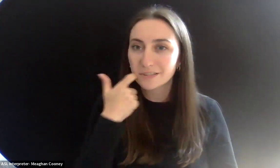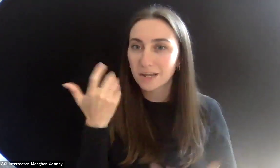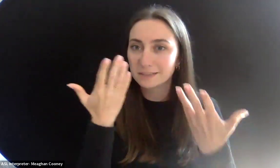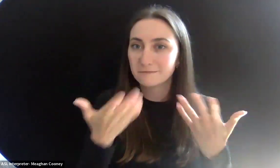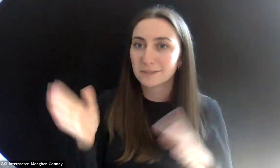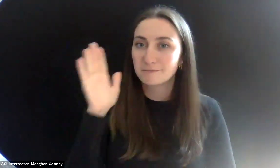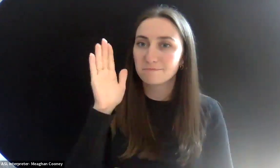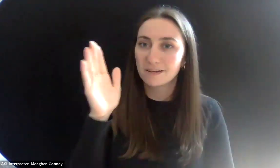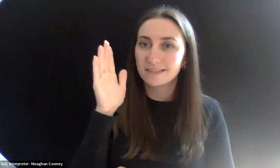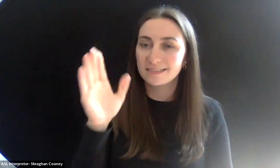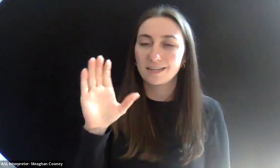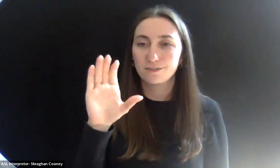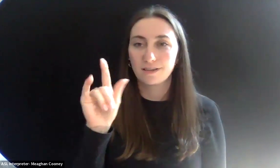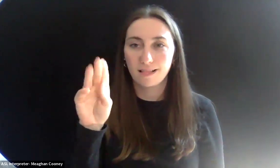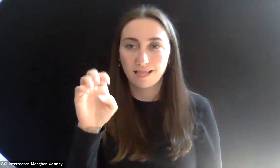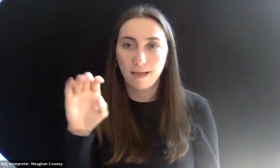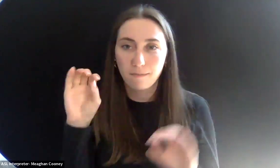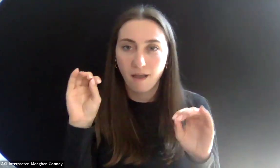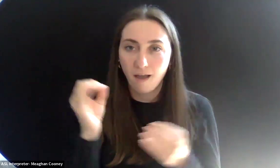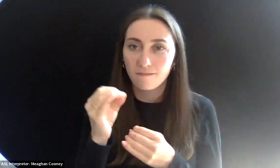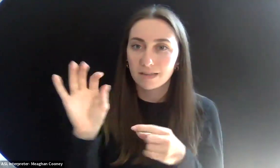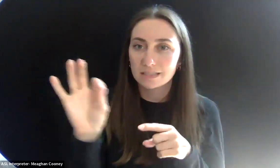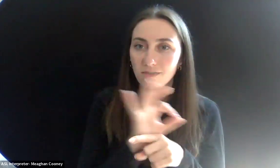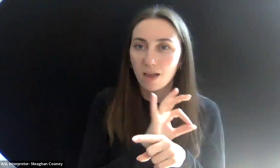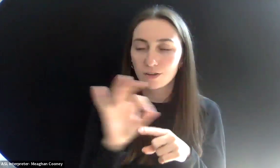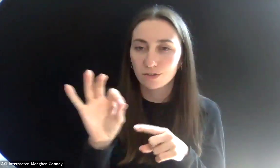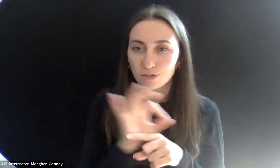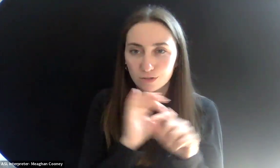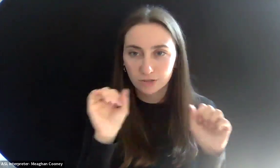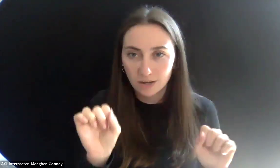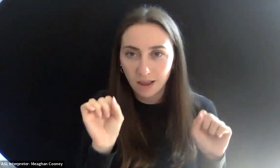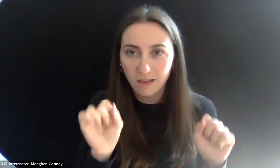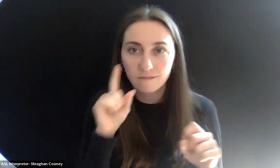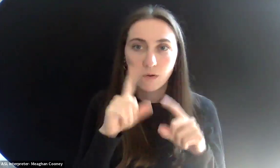office about the functionalities of the Climate Resilience Design Standards Tool.